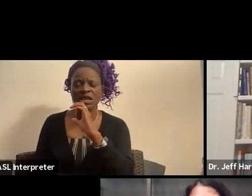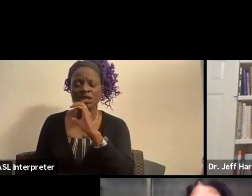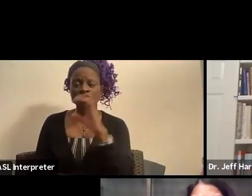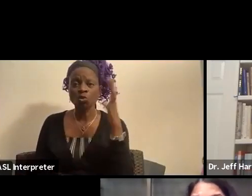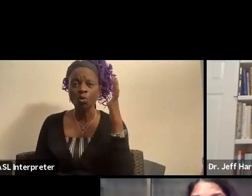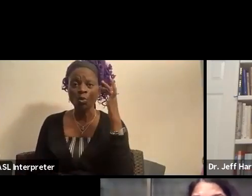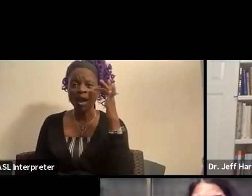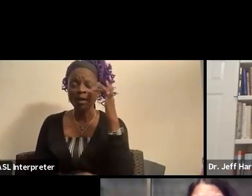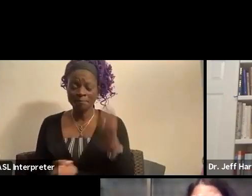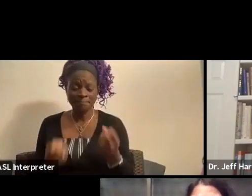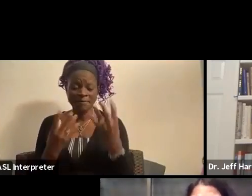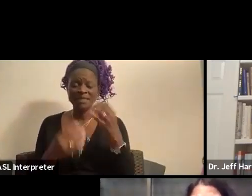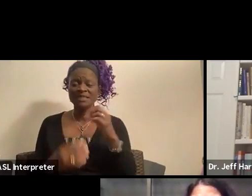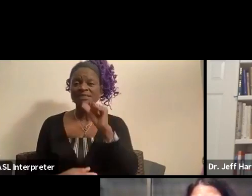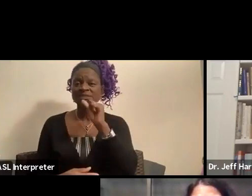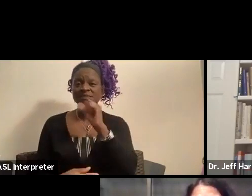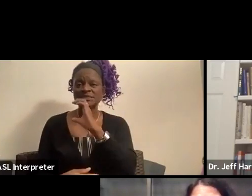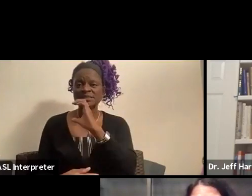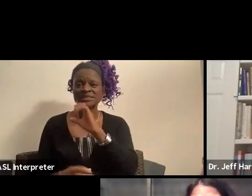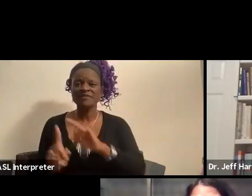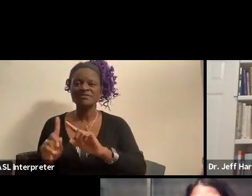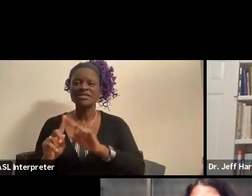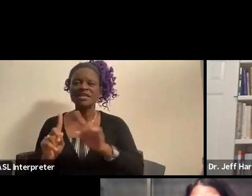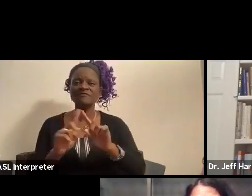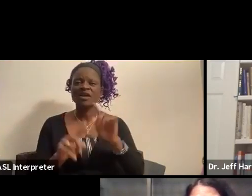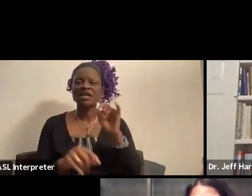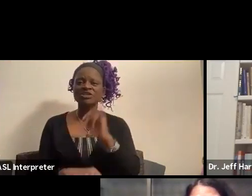Or is that just out of your control?